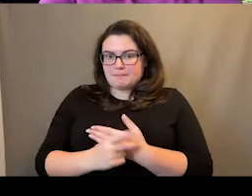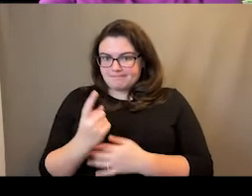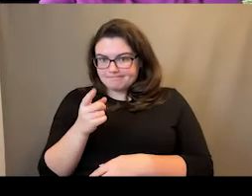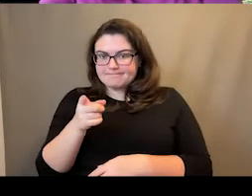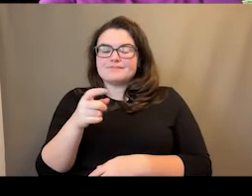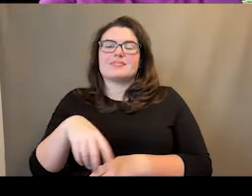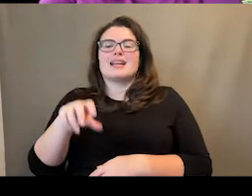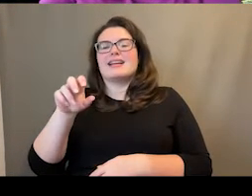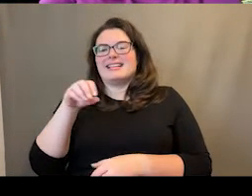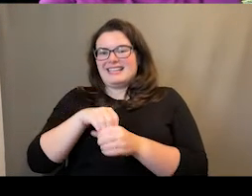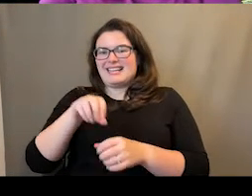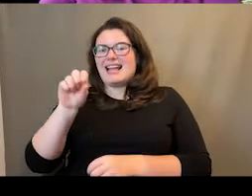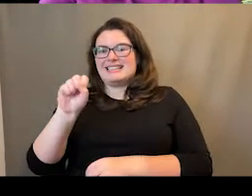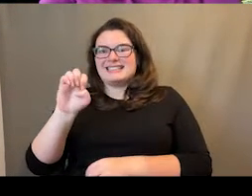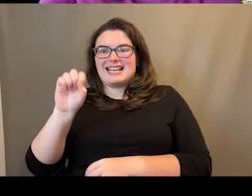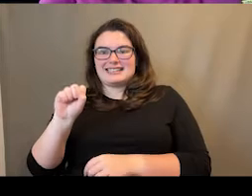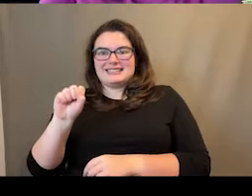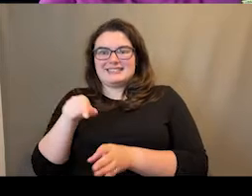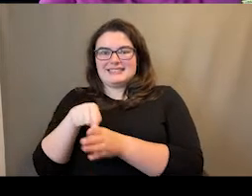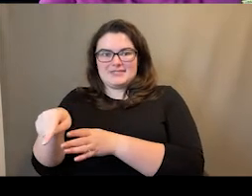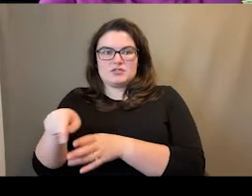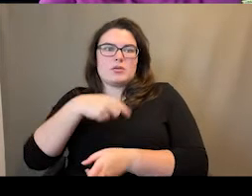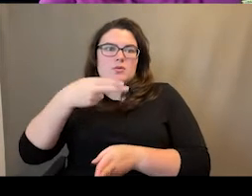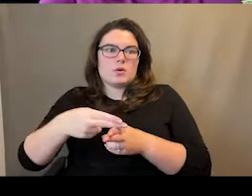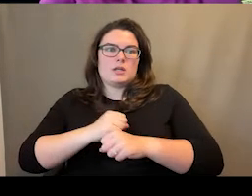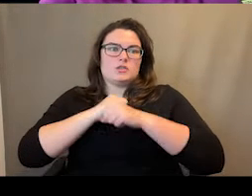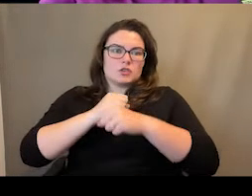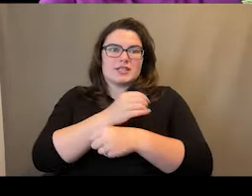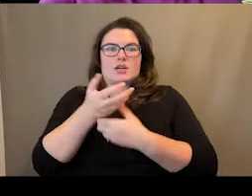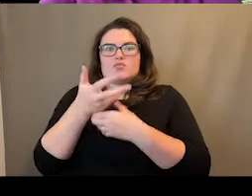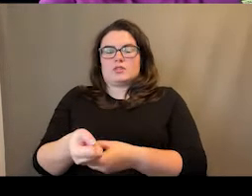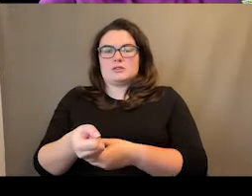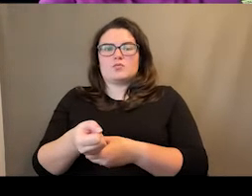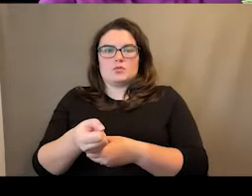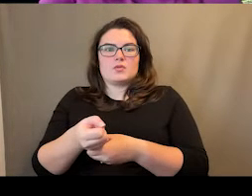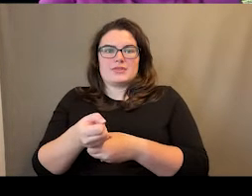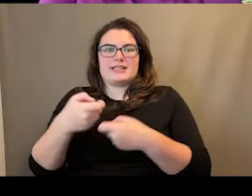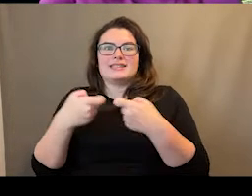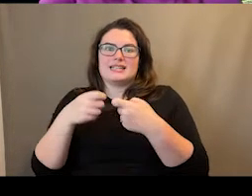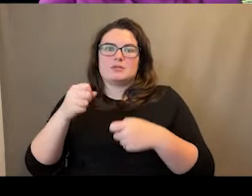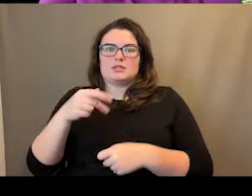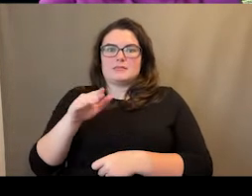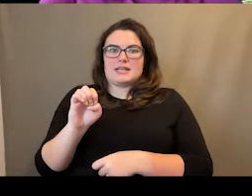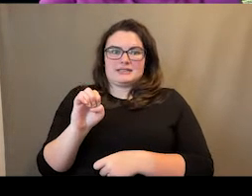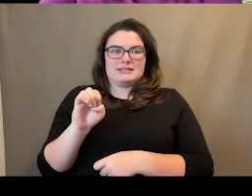the SES division which is called Security and trustworthy Cyberspace, and we often call it Satc.